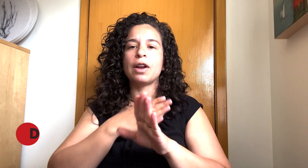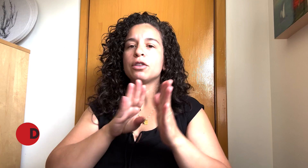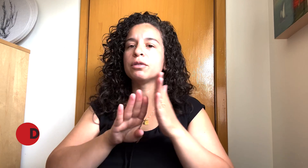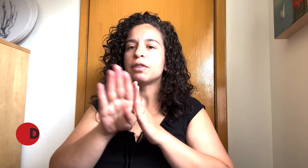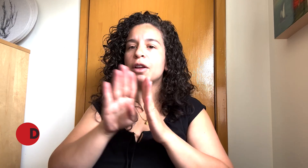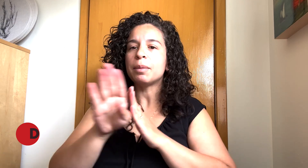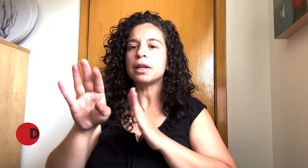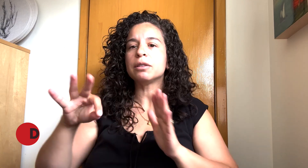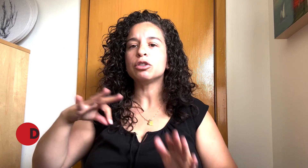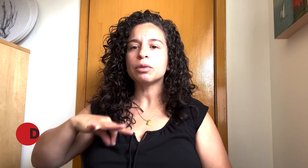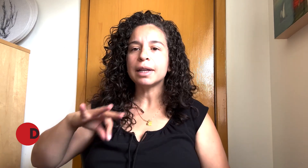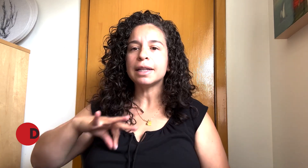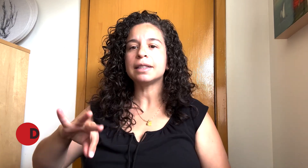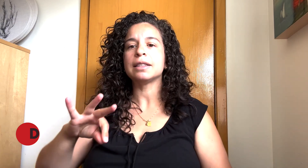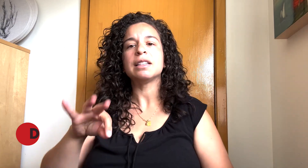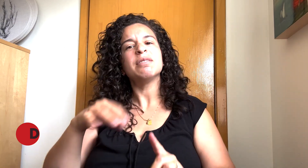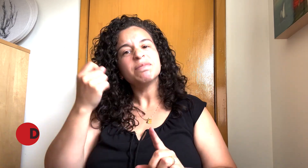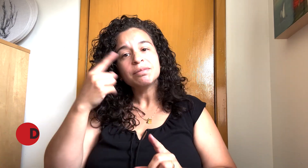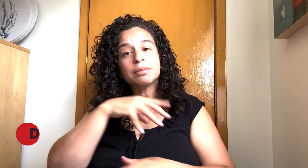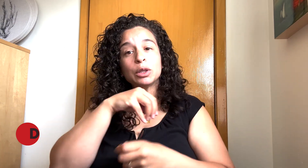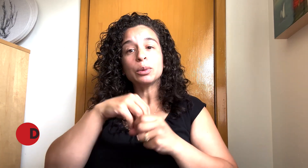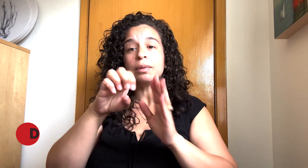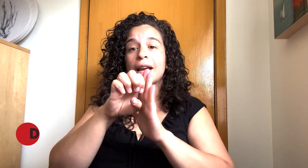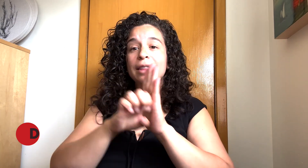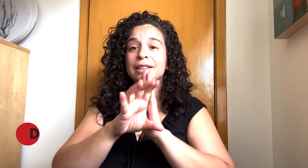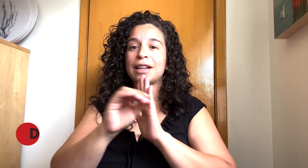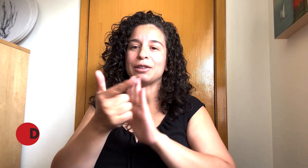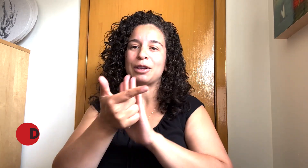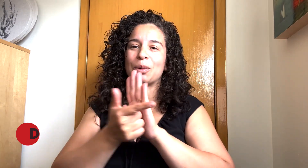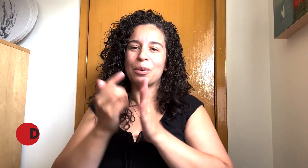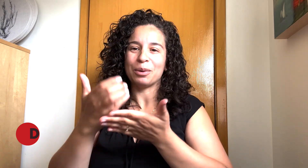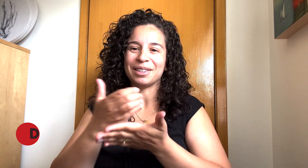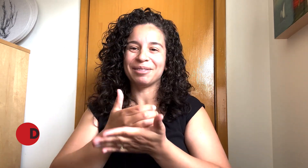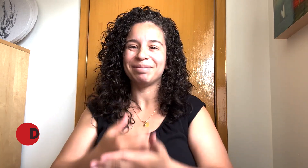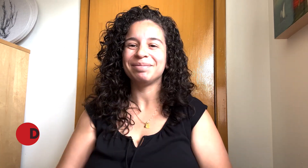credits including Ethics and Law courses.